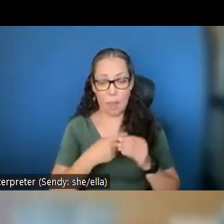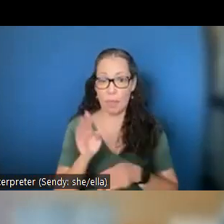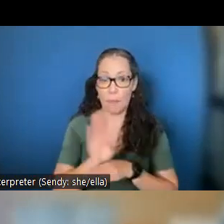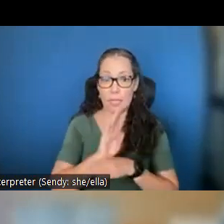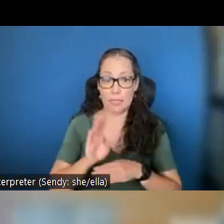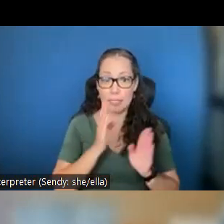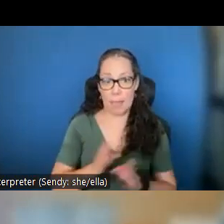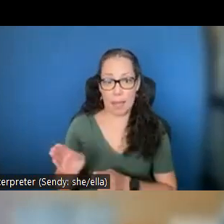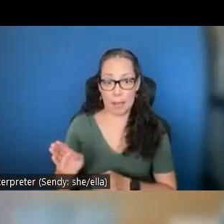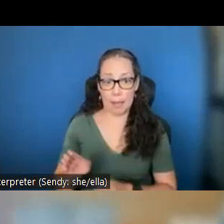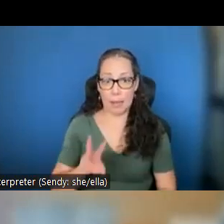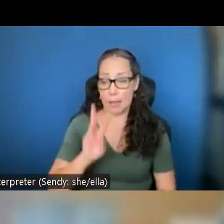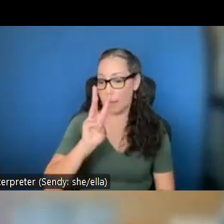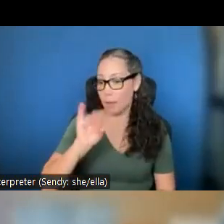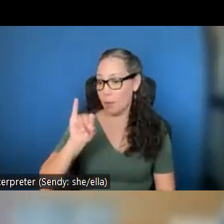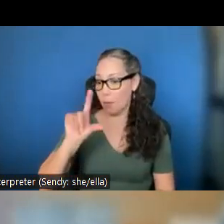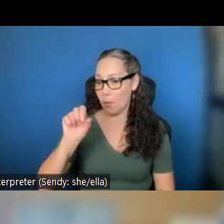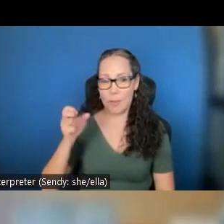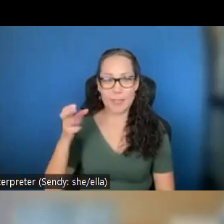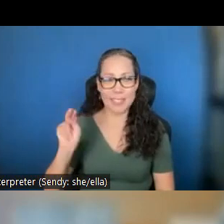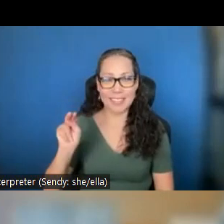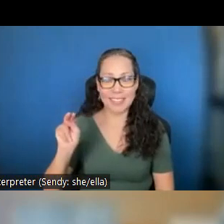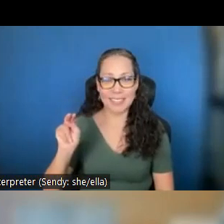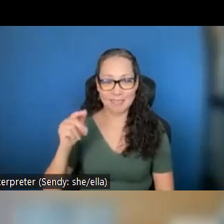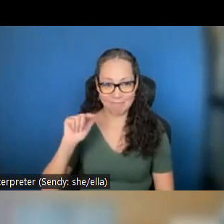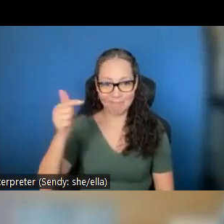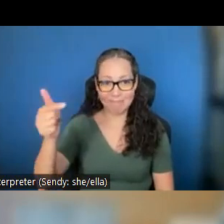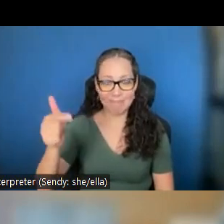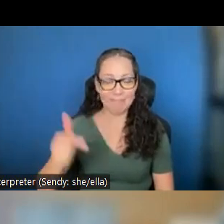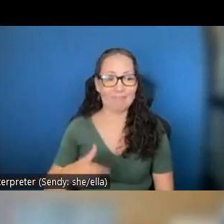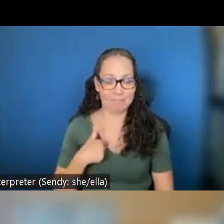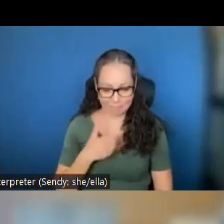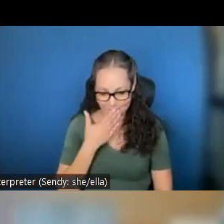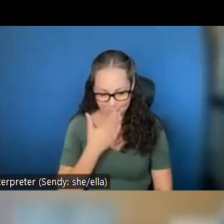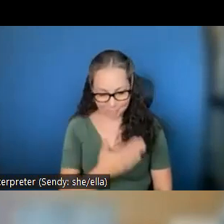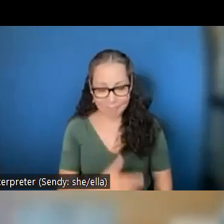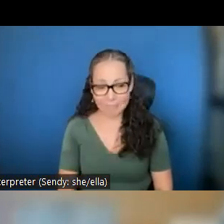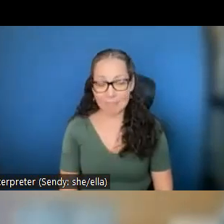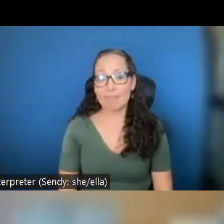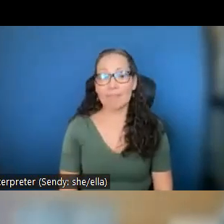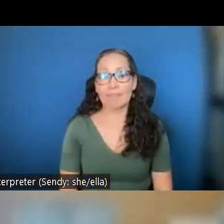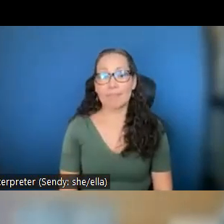it over to you great thank you Wilson again so um just a reminder um and I know manette has the